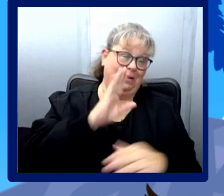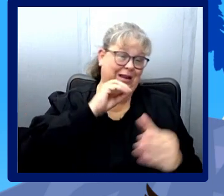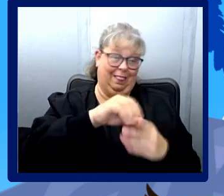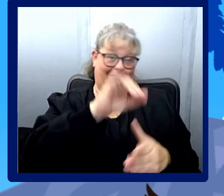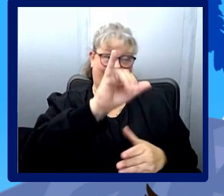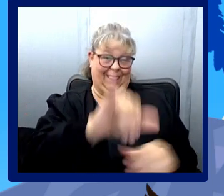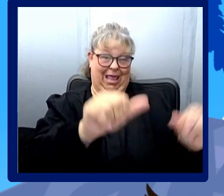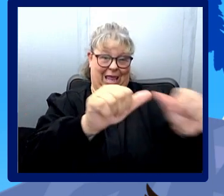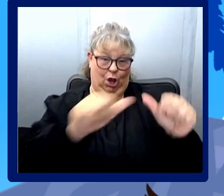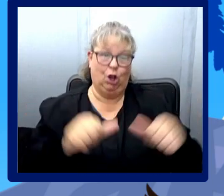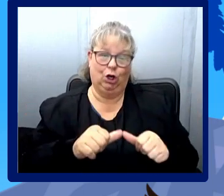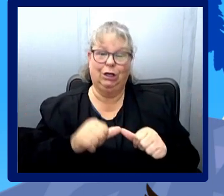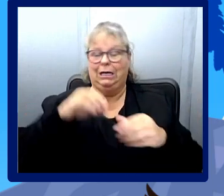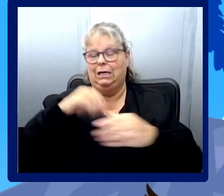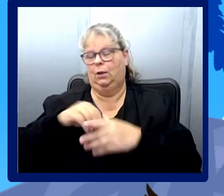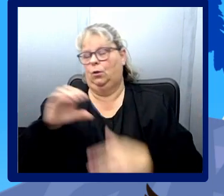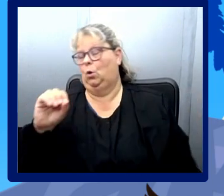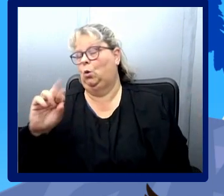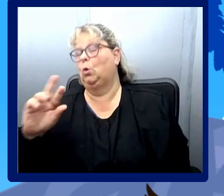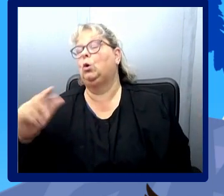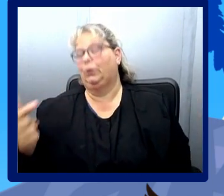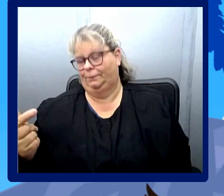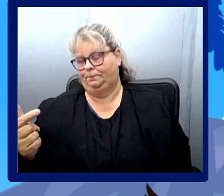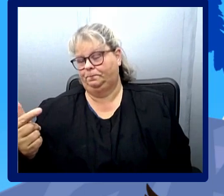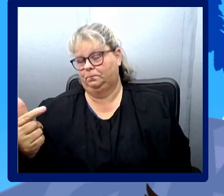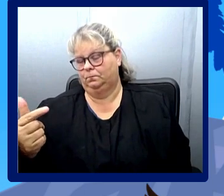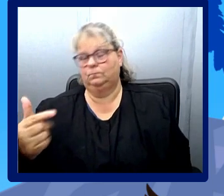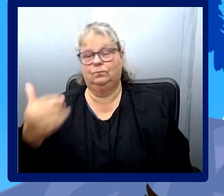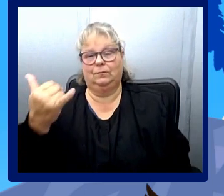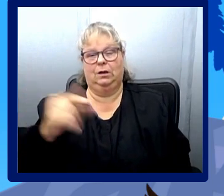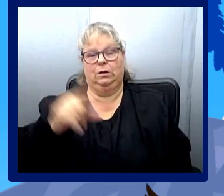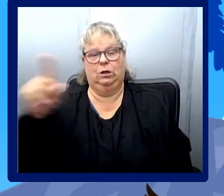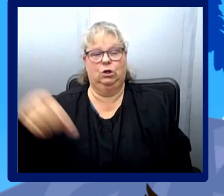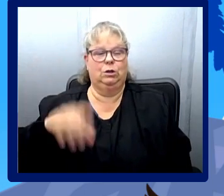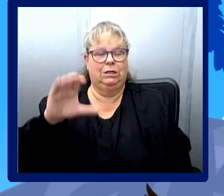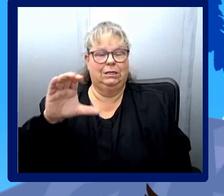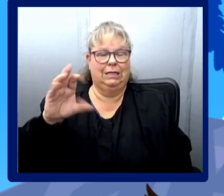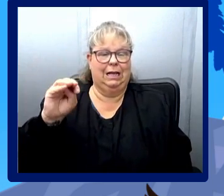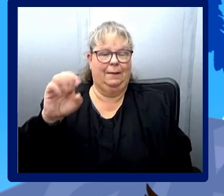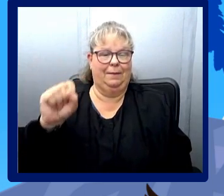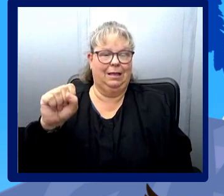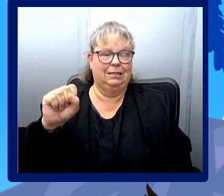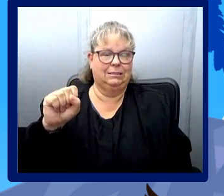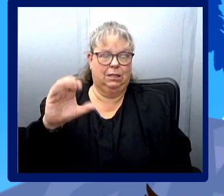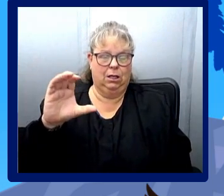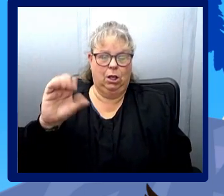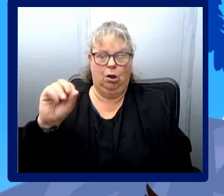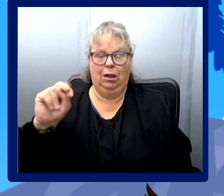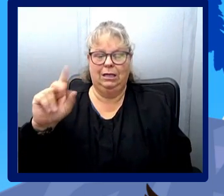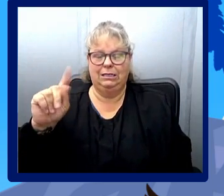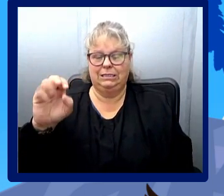the different functionality of the Welcome Mat. This is the CMS Content Types home screen,